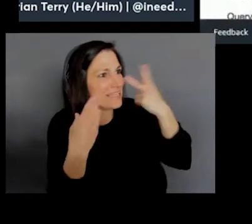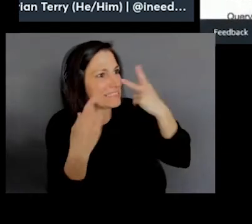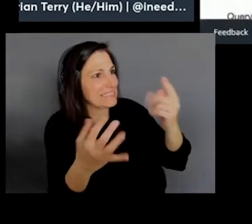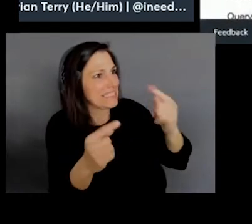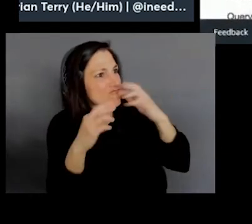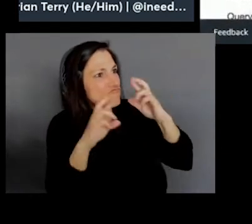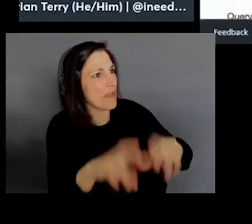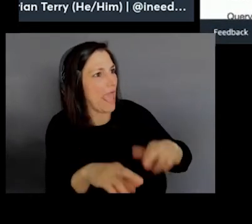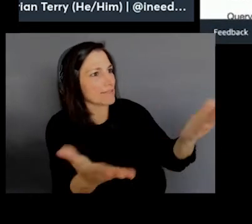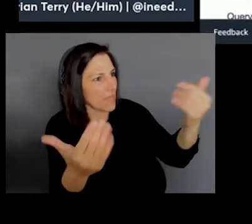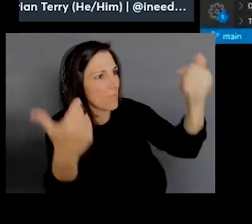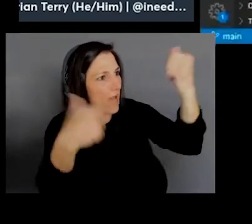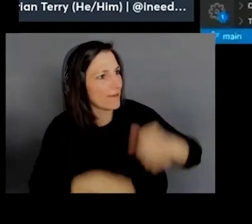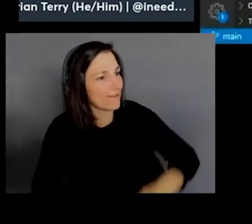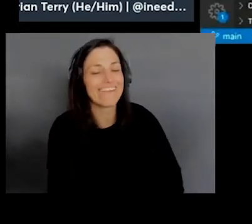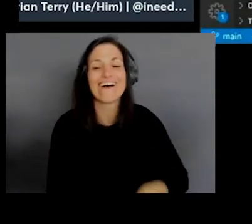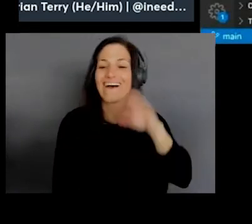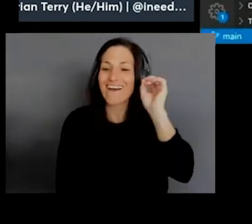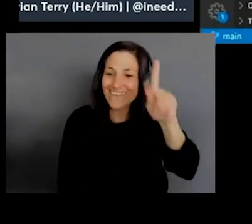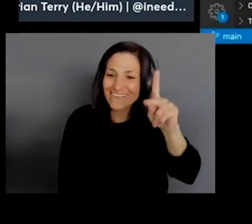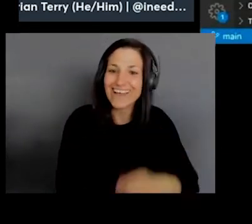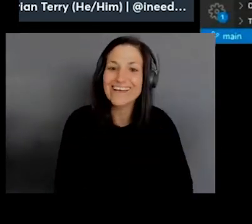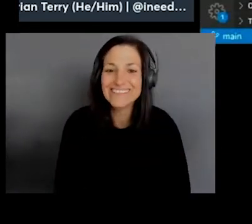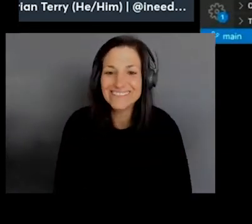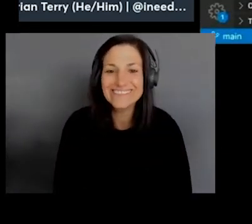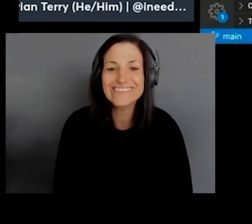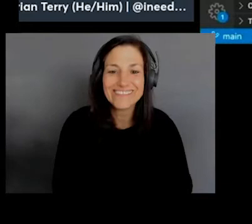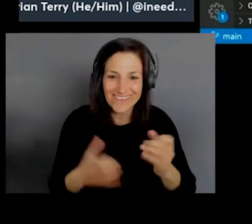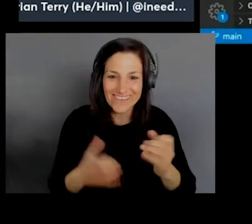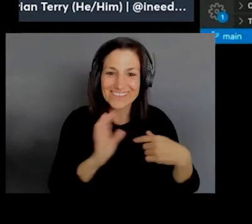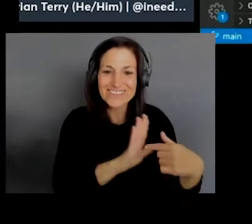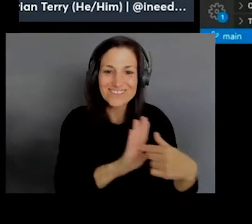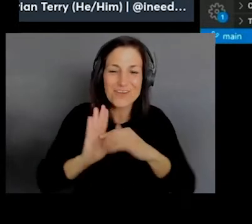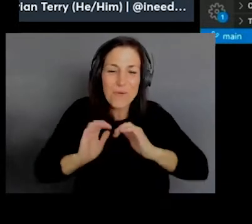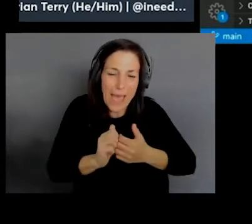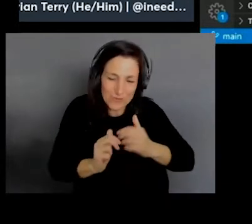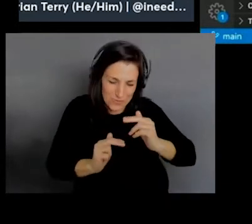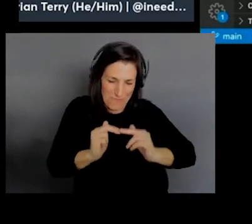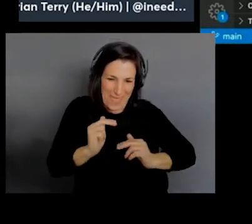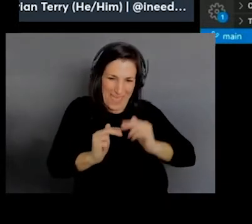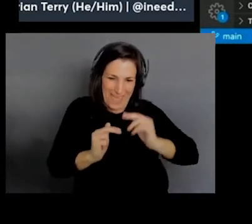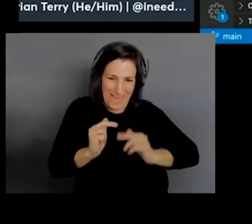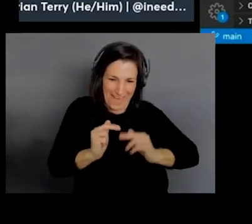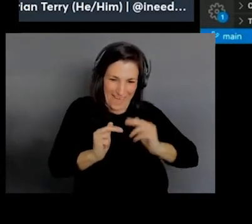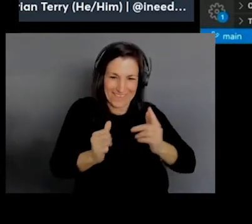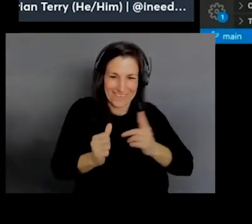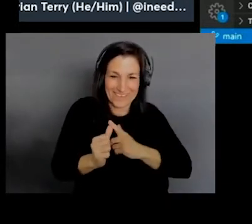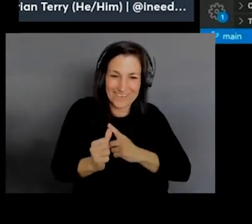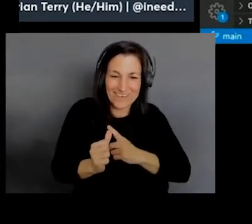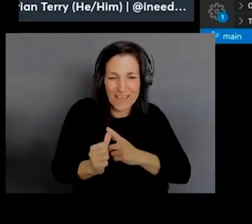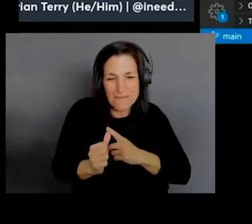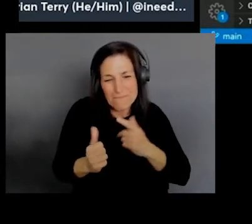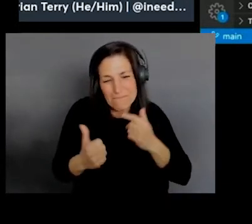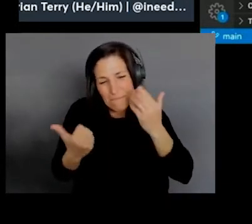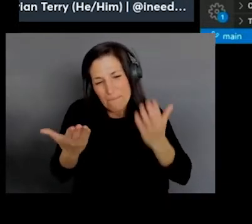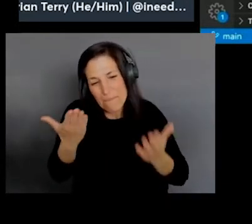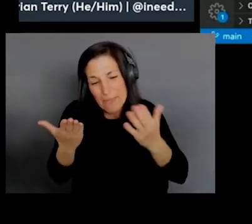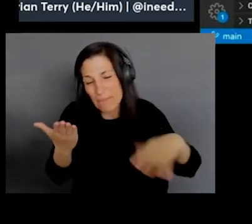So what I wanted to do, if I wanted to show you a little bit of how to build it. So I know that maybe in this audience, not everyone's a developer, hopefully some of you are developer.